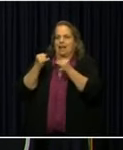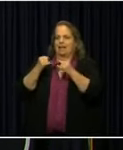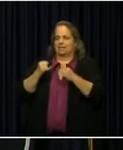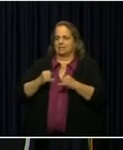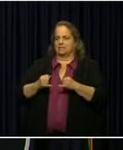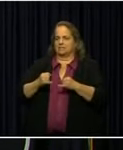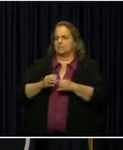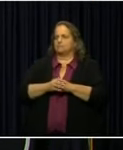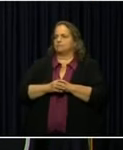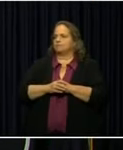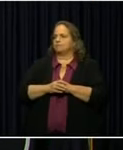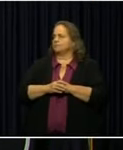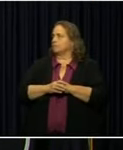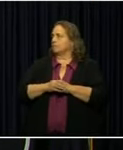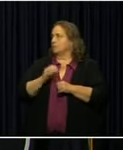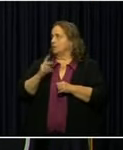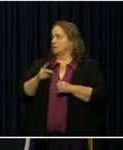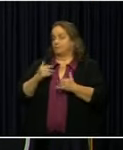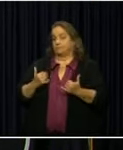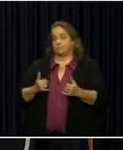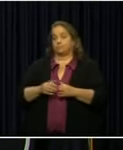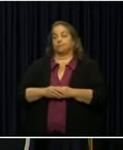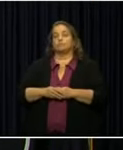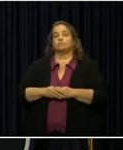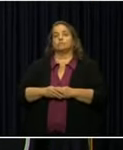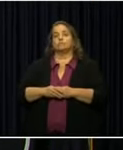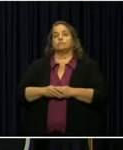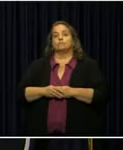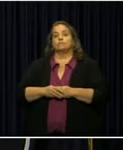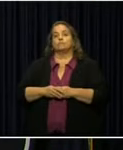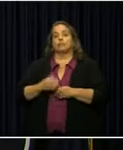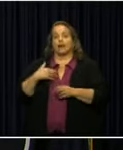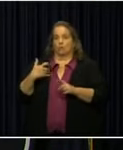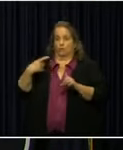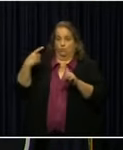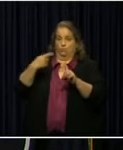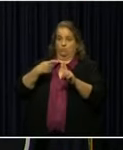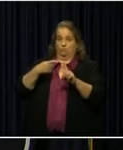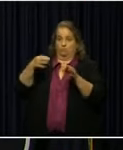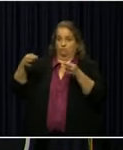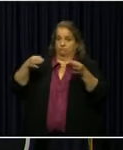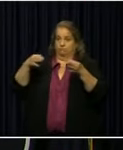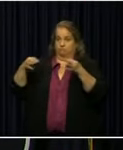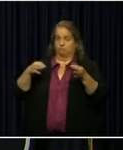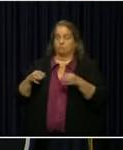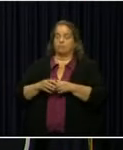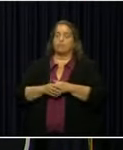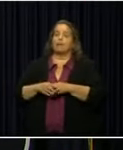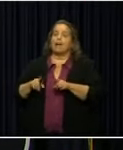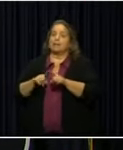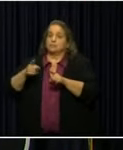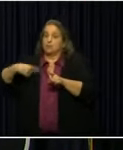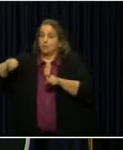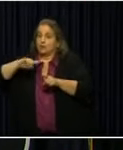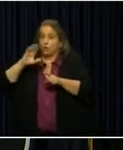IT'S GOING TO BE A NEW NORMAL IN OUR PLACES OF WORK AS WELL.